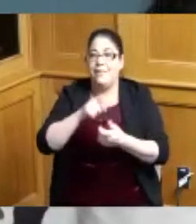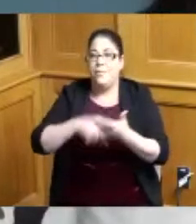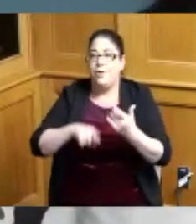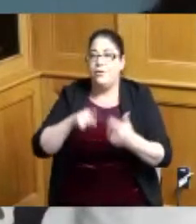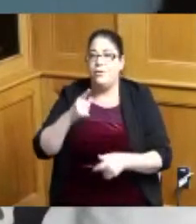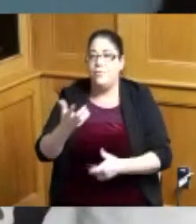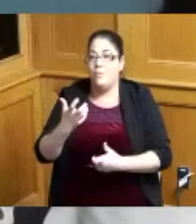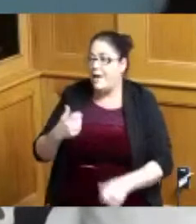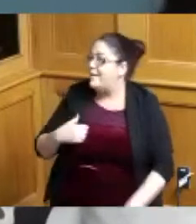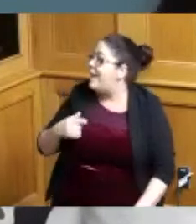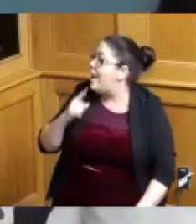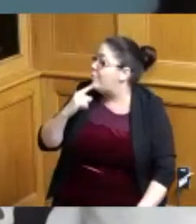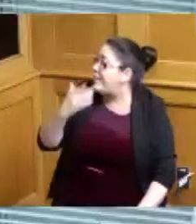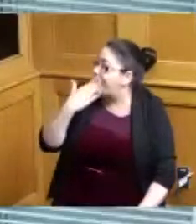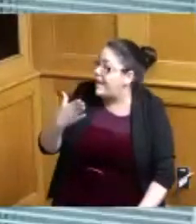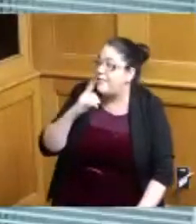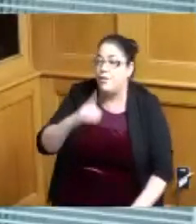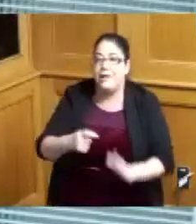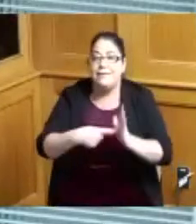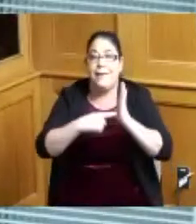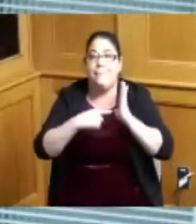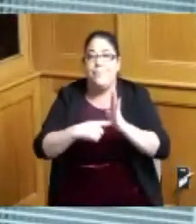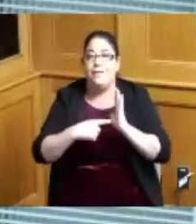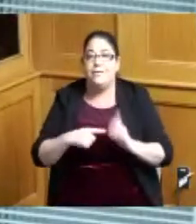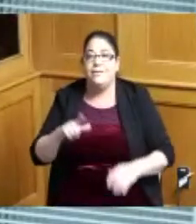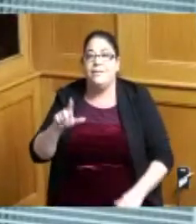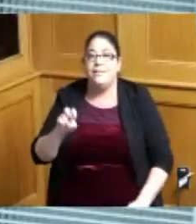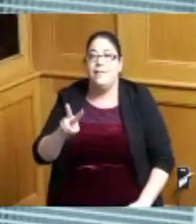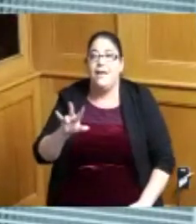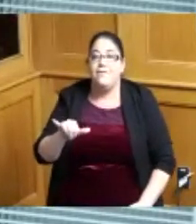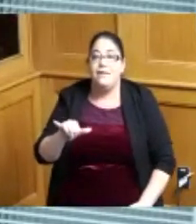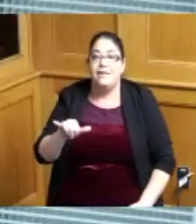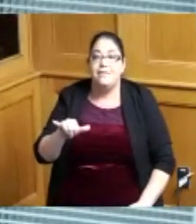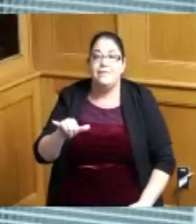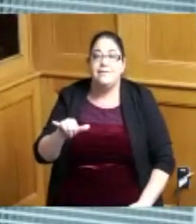room because all of the examples you gave are levies that are not that the Commissioners said